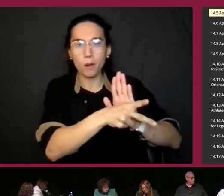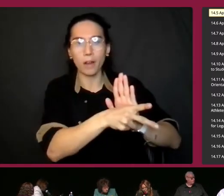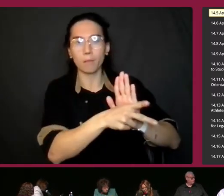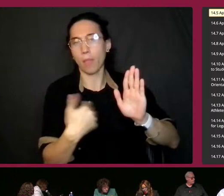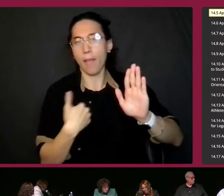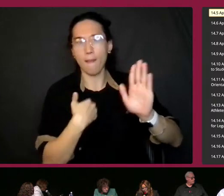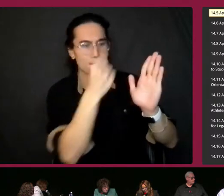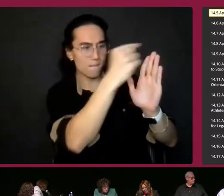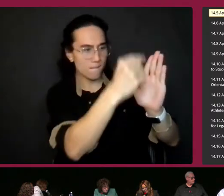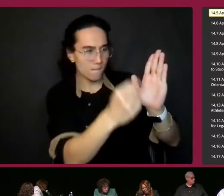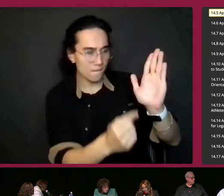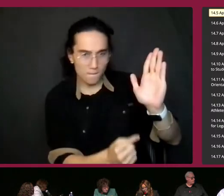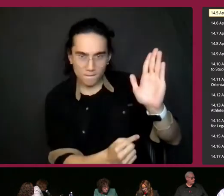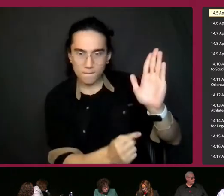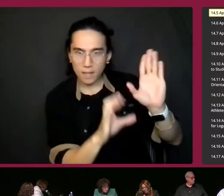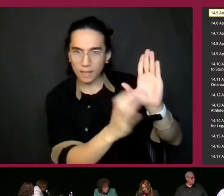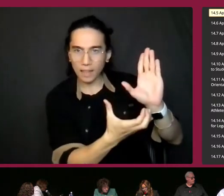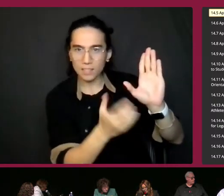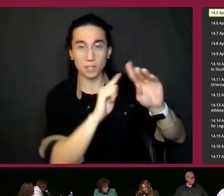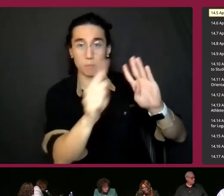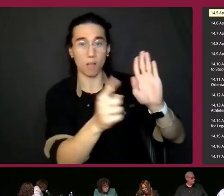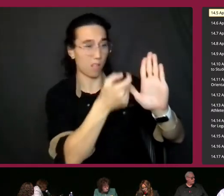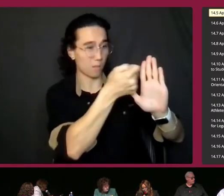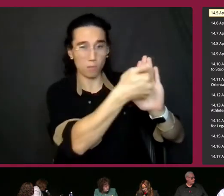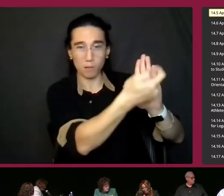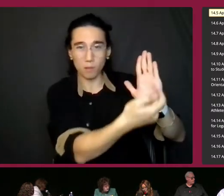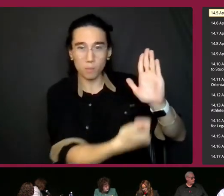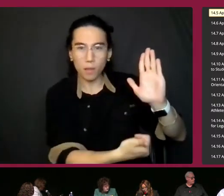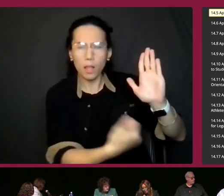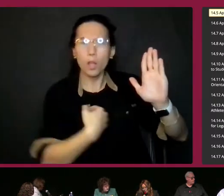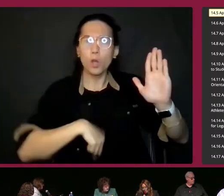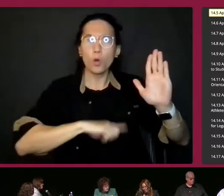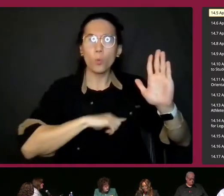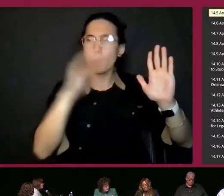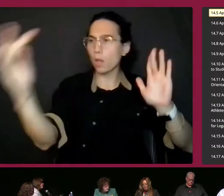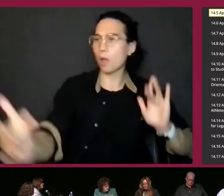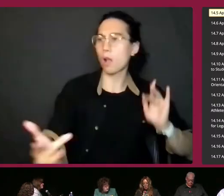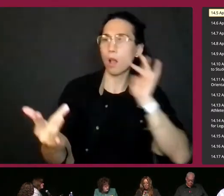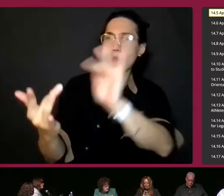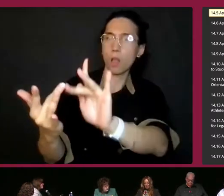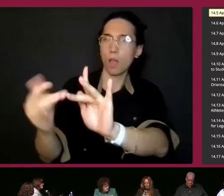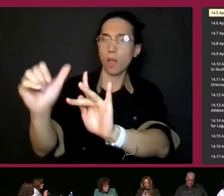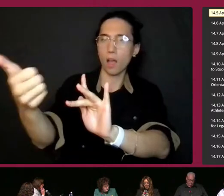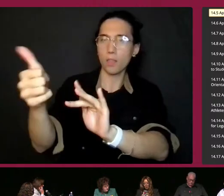do we outreach to find a community college or online program that will help them?